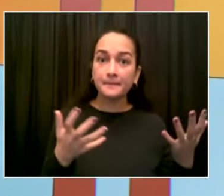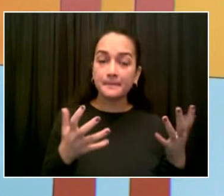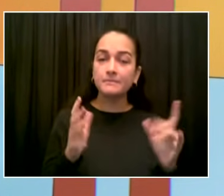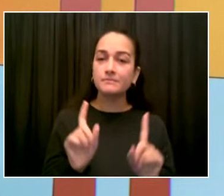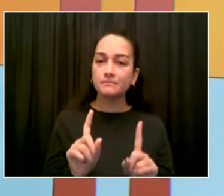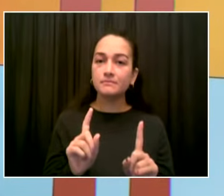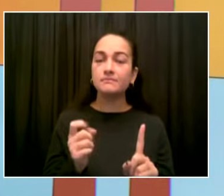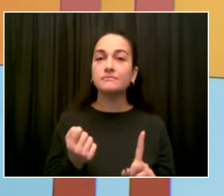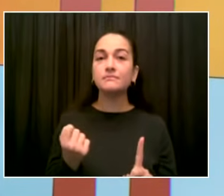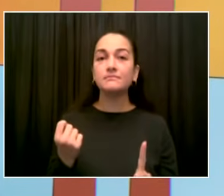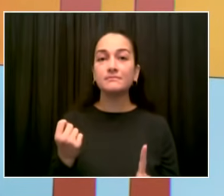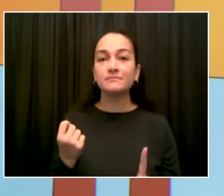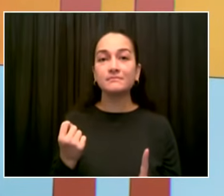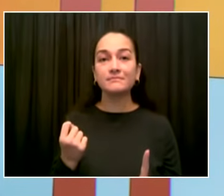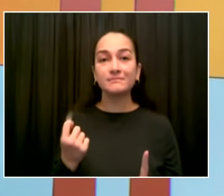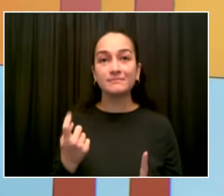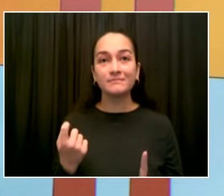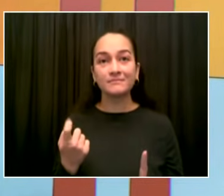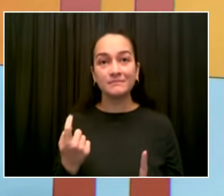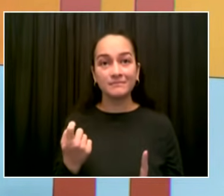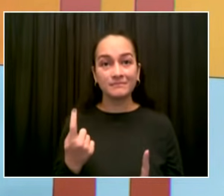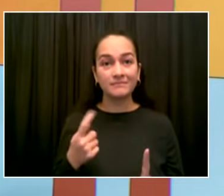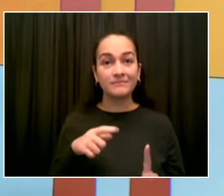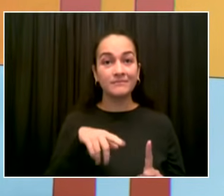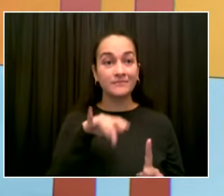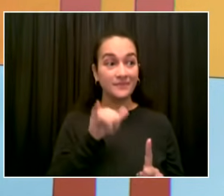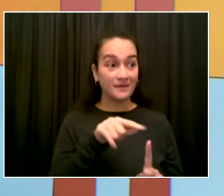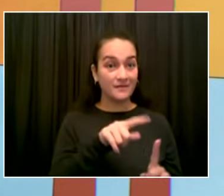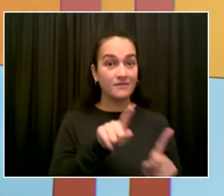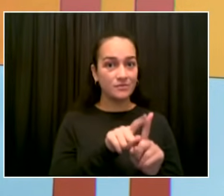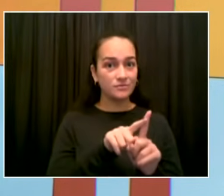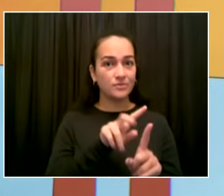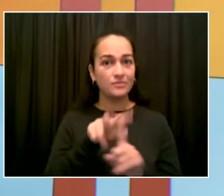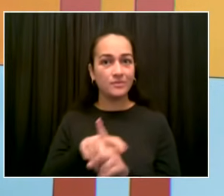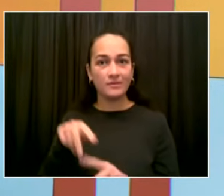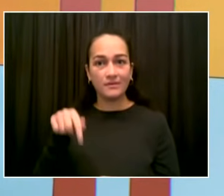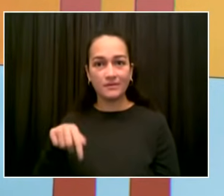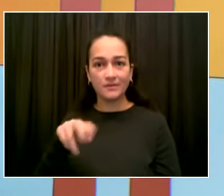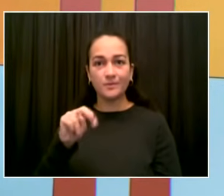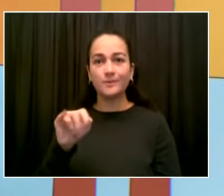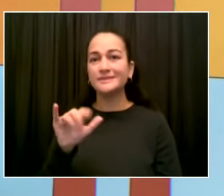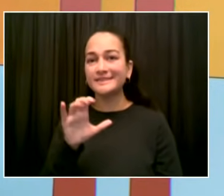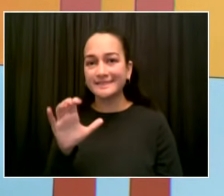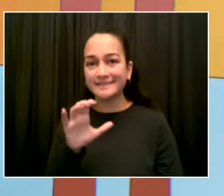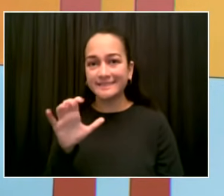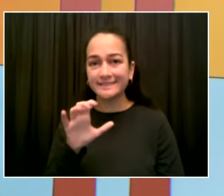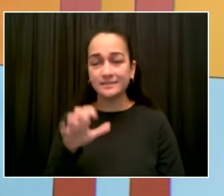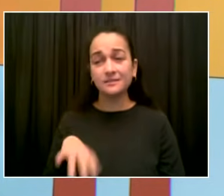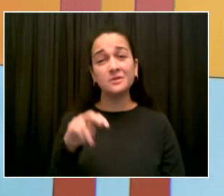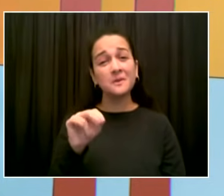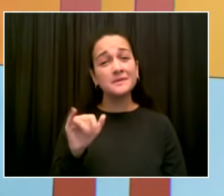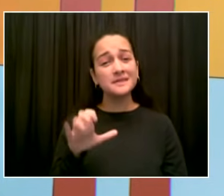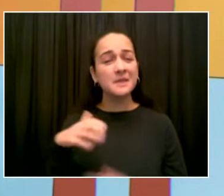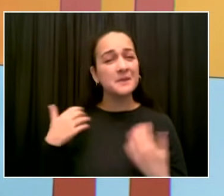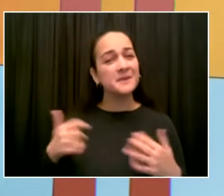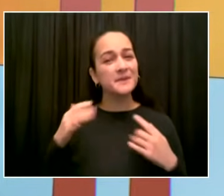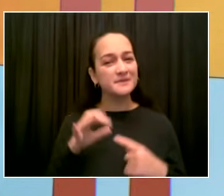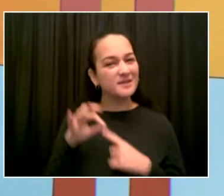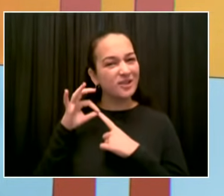IT FORWARD AND ALSO BECAUSE OF THE BRIEF FROM NEW YORK CITY, THE UNIQUE AND